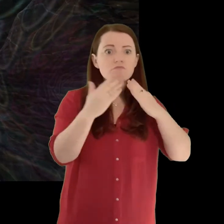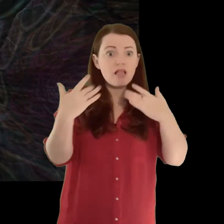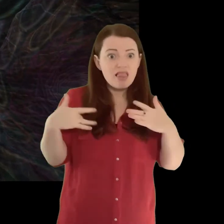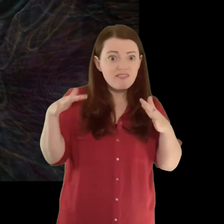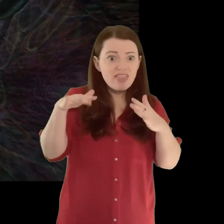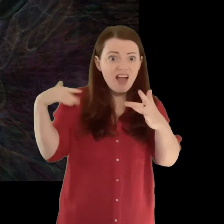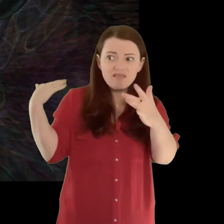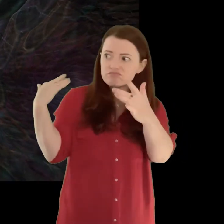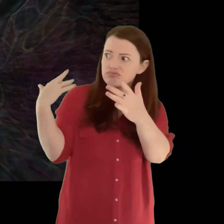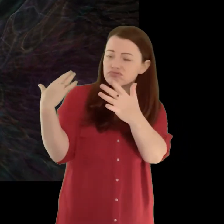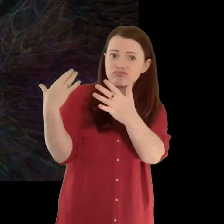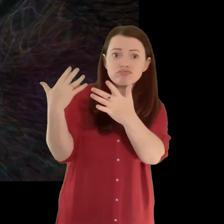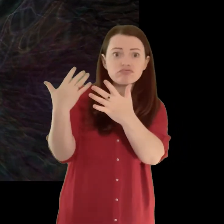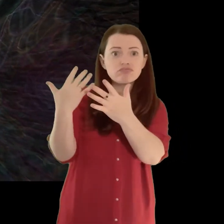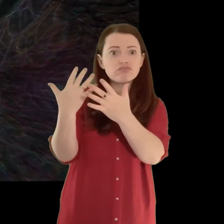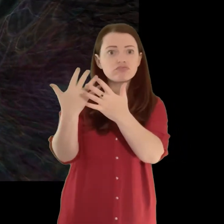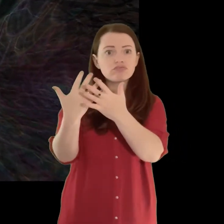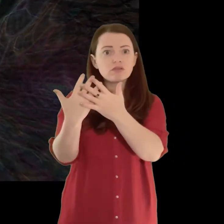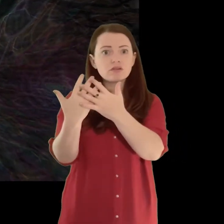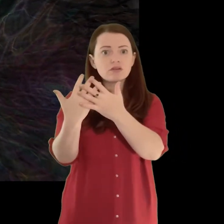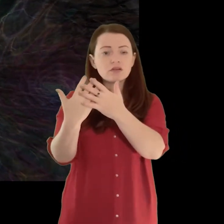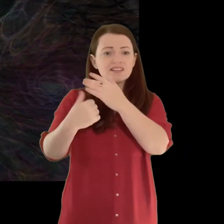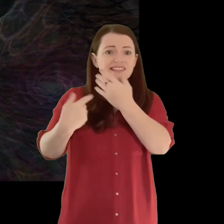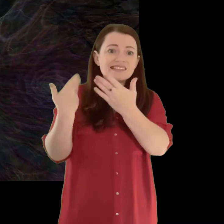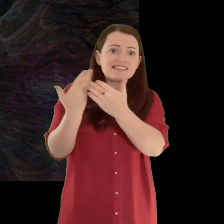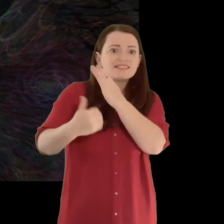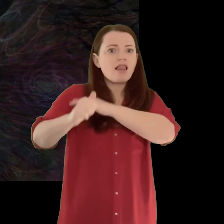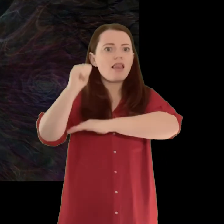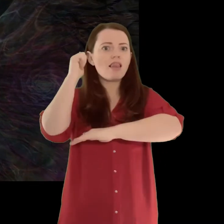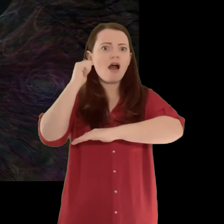Occupied by their kin since the last great bear